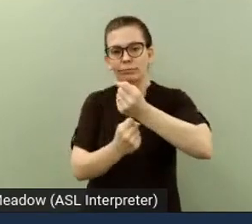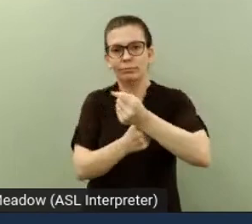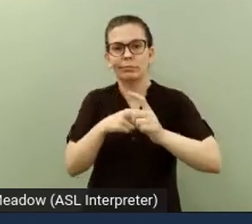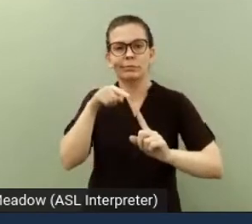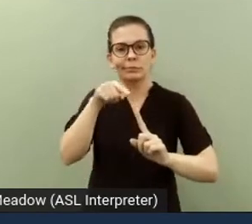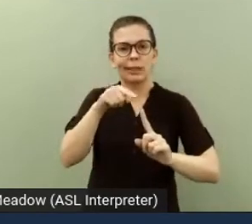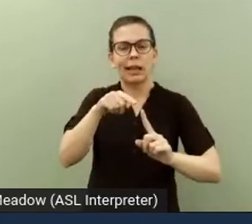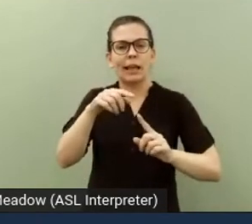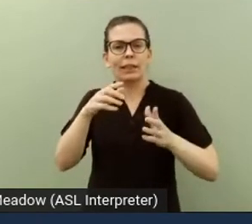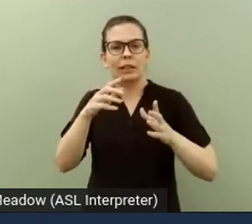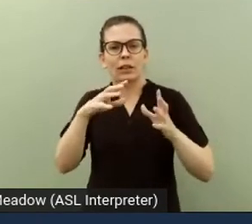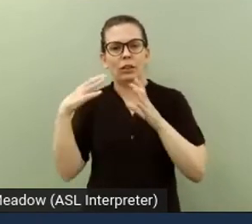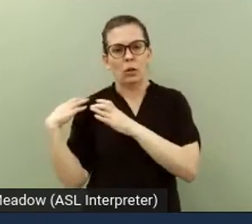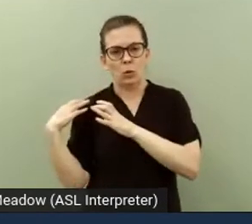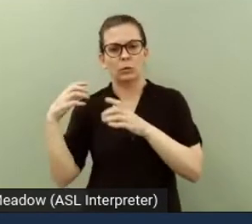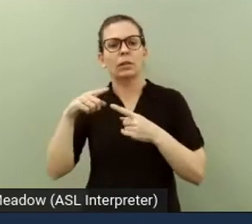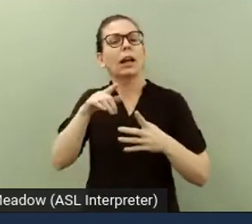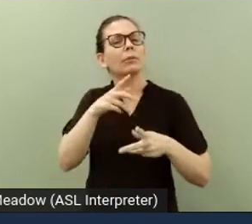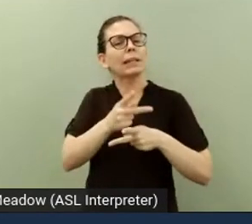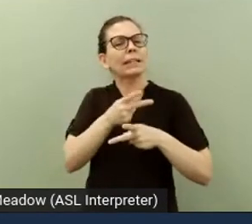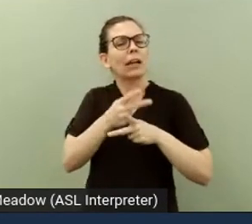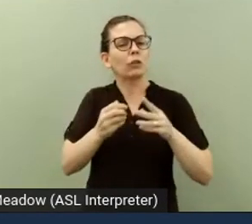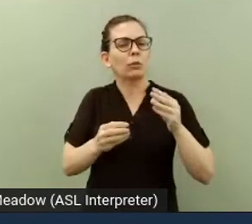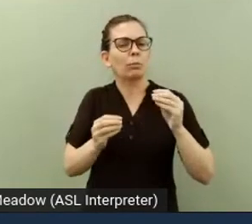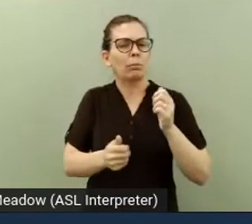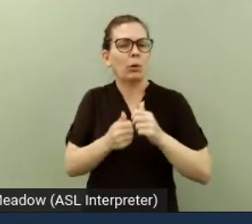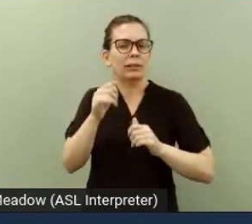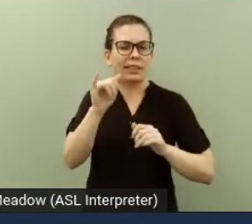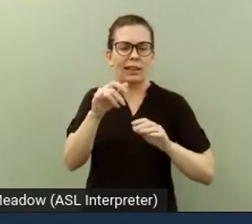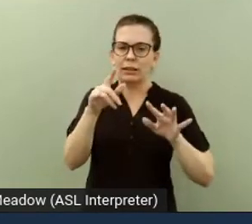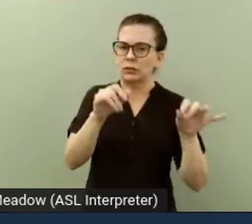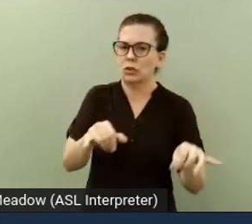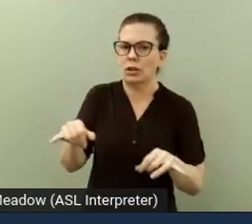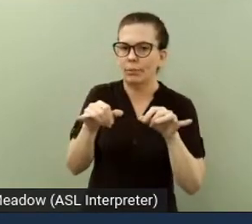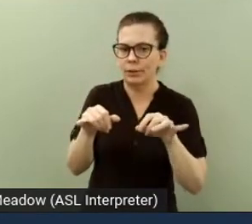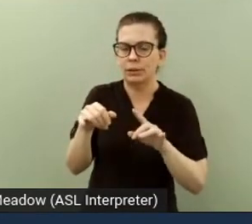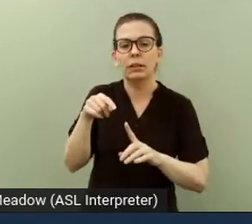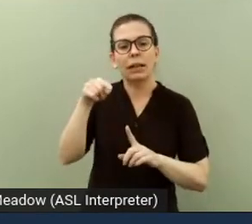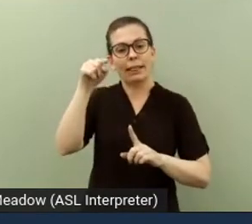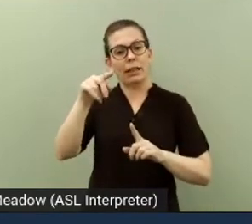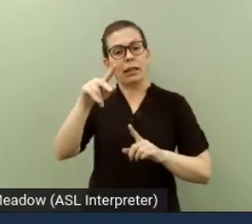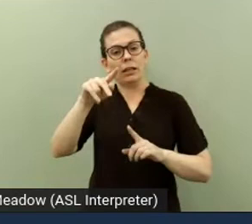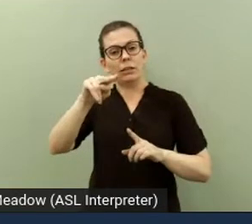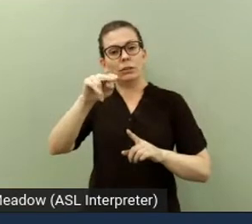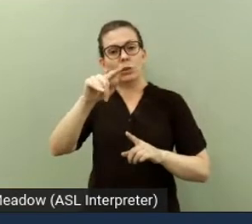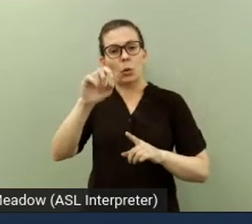So I've taken care of more of those. And so that's gonna be common. So since this notebook is gonna be published,